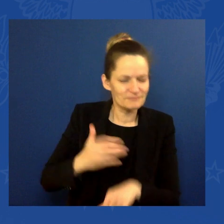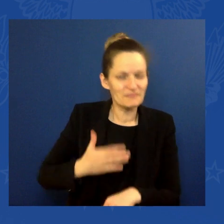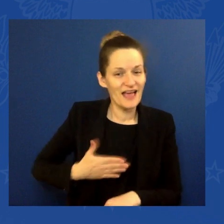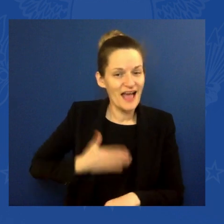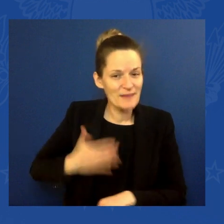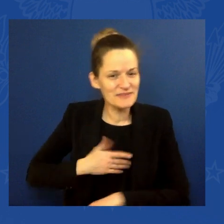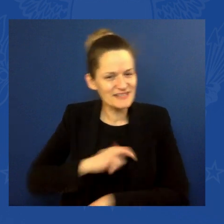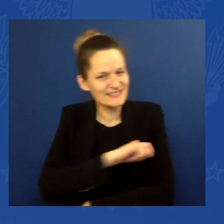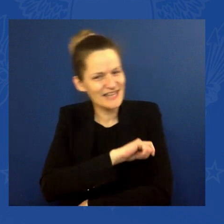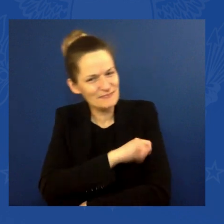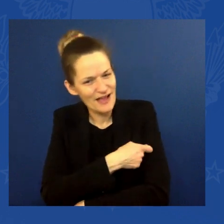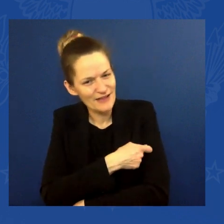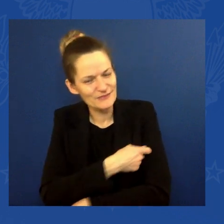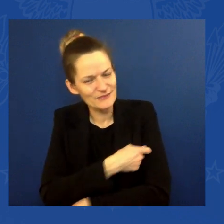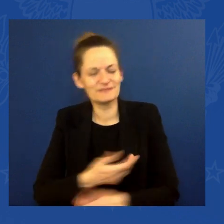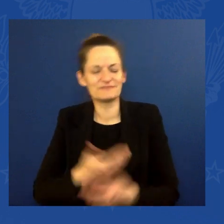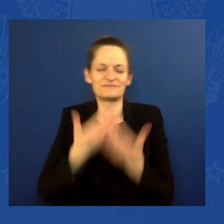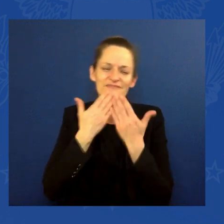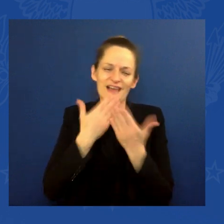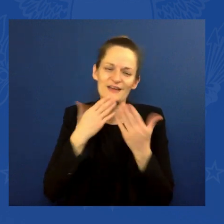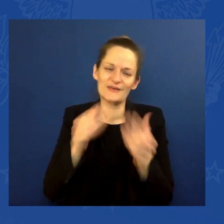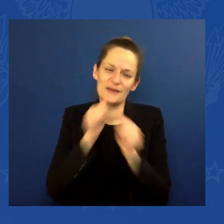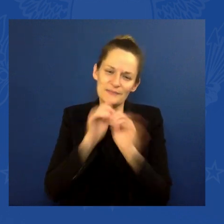Thank you so very much. Thank you.